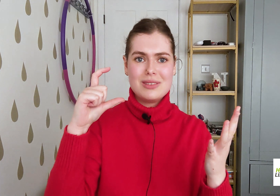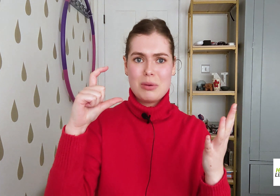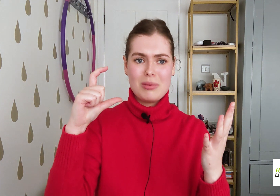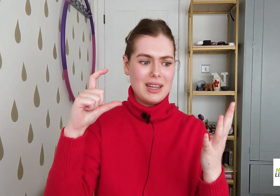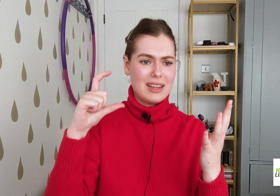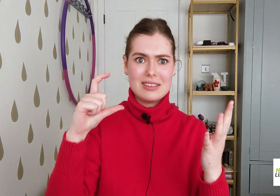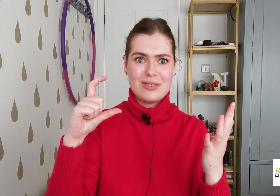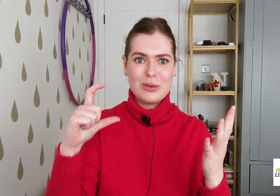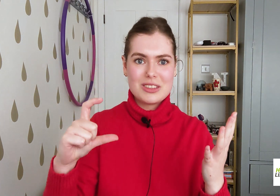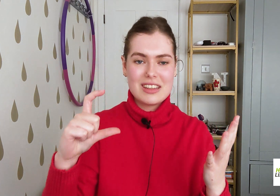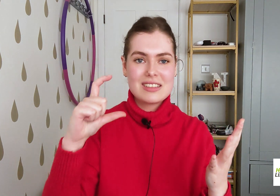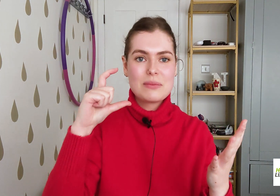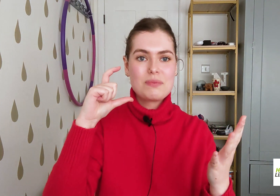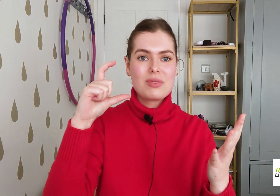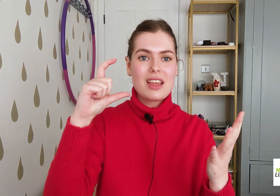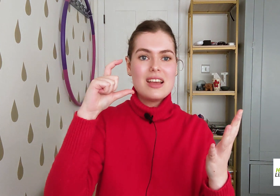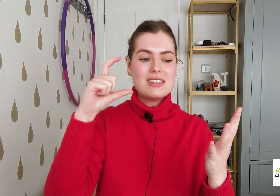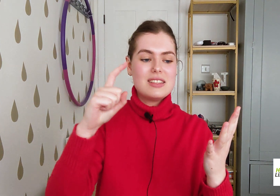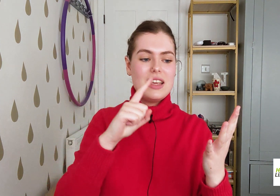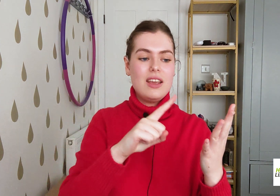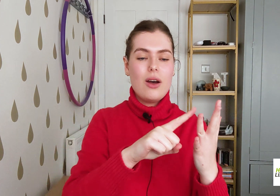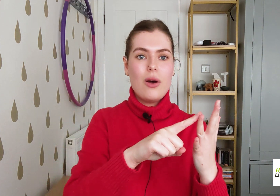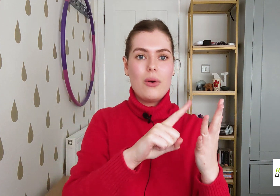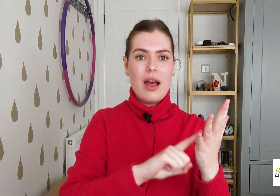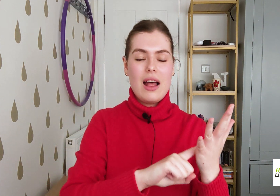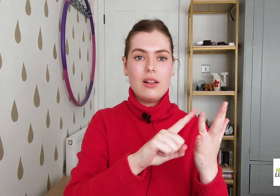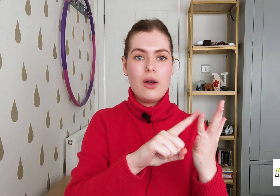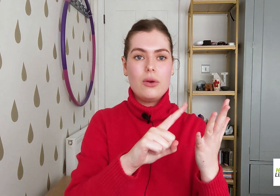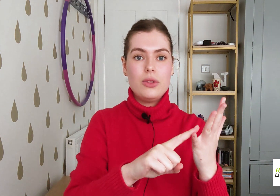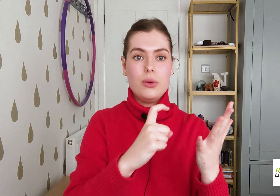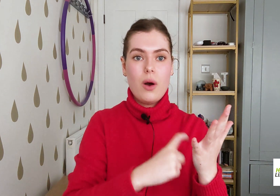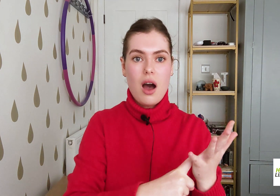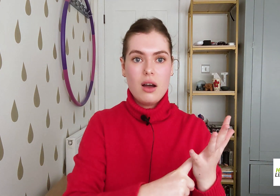you probably in England if you're watching this “COLOUR”.